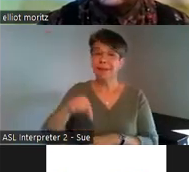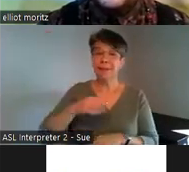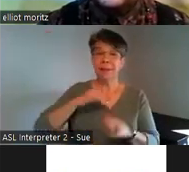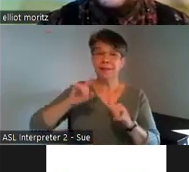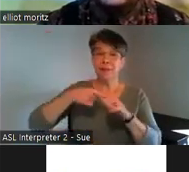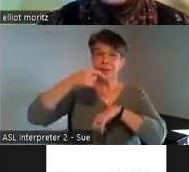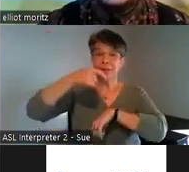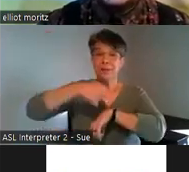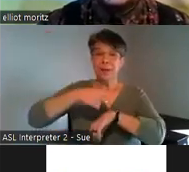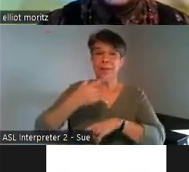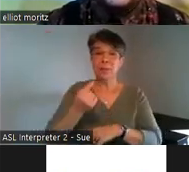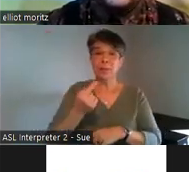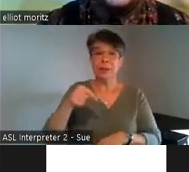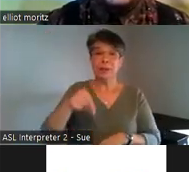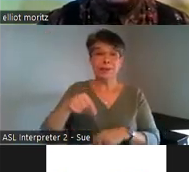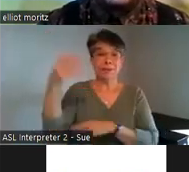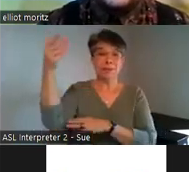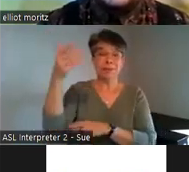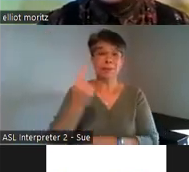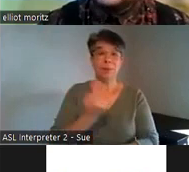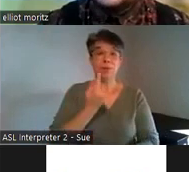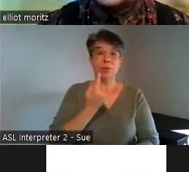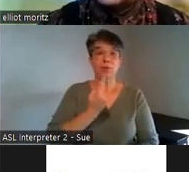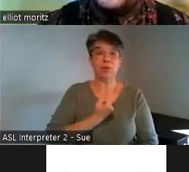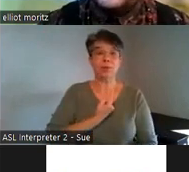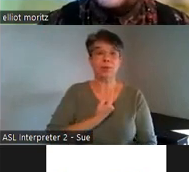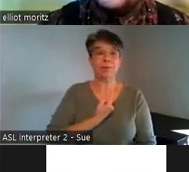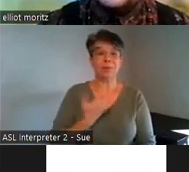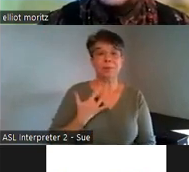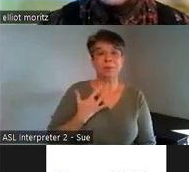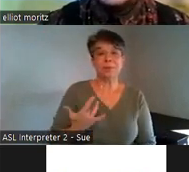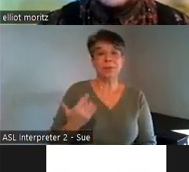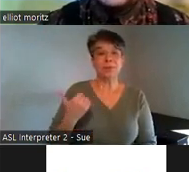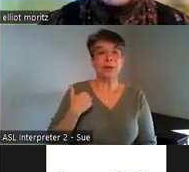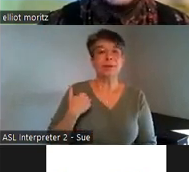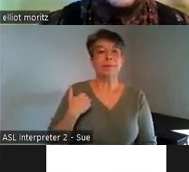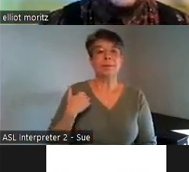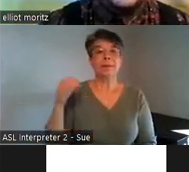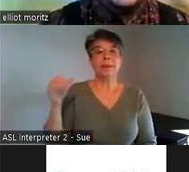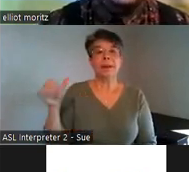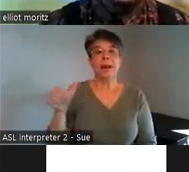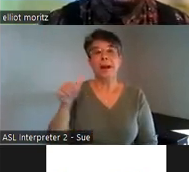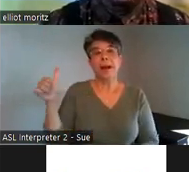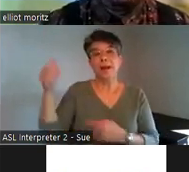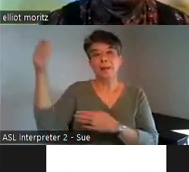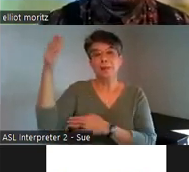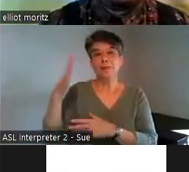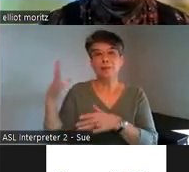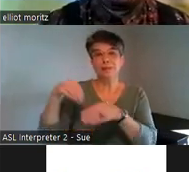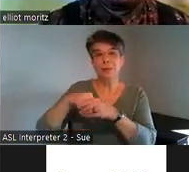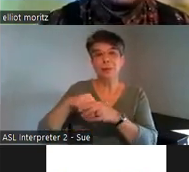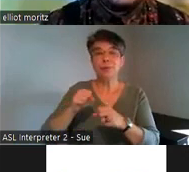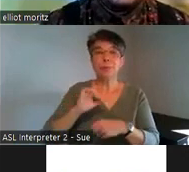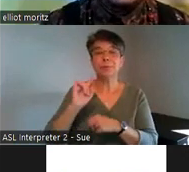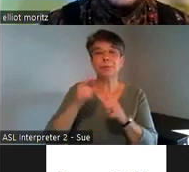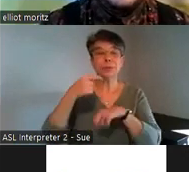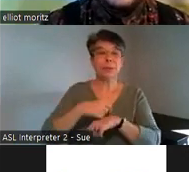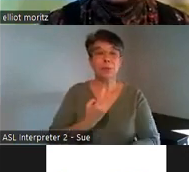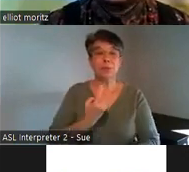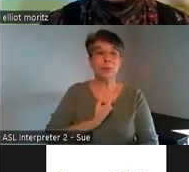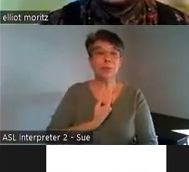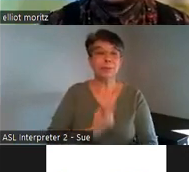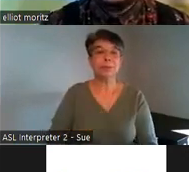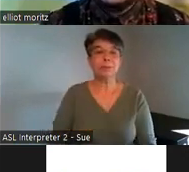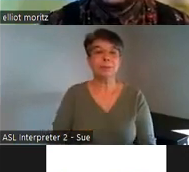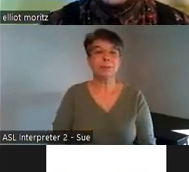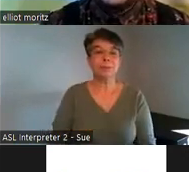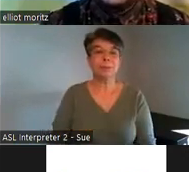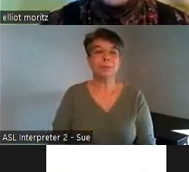on my own I'm usually um accompanied by other speakers um but yes I also as you can see on my